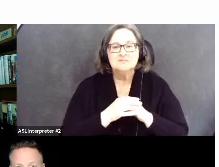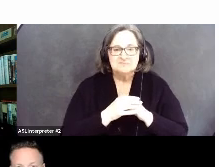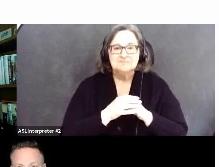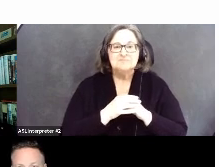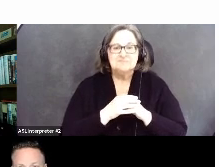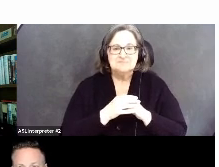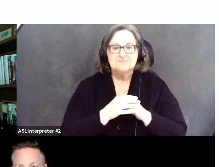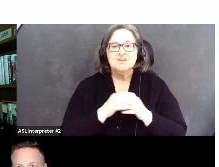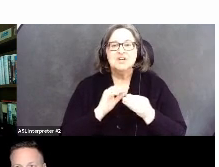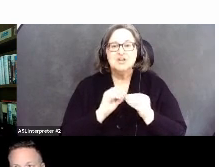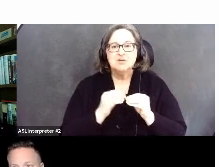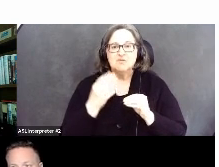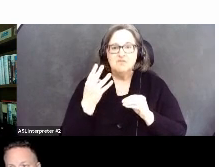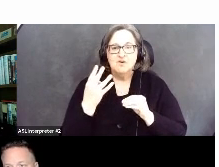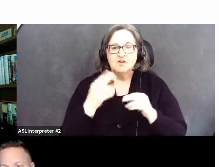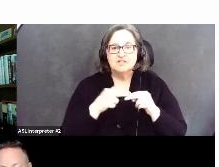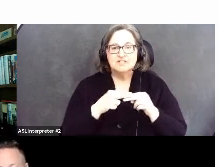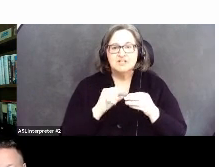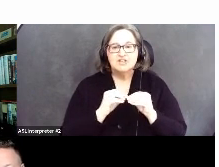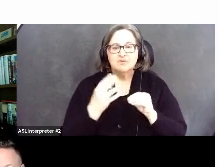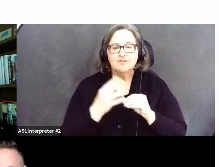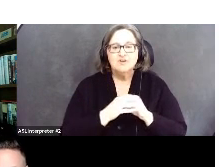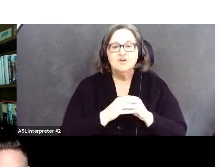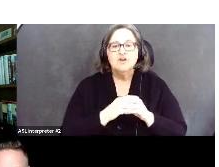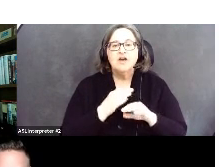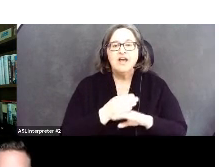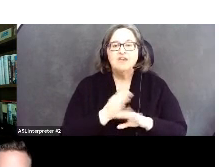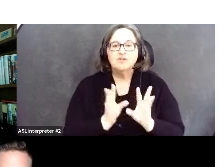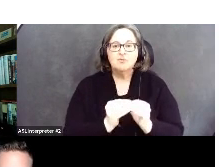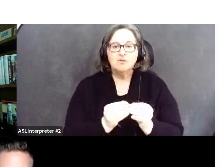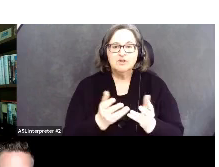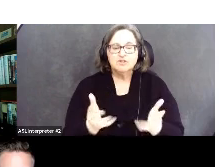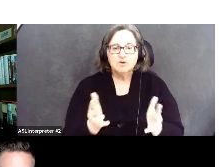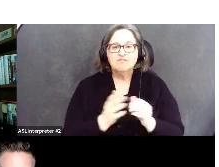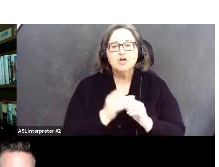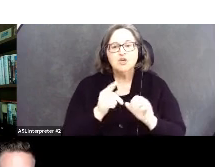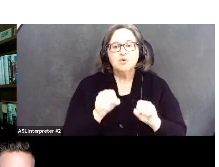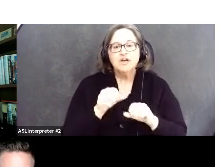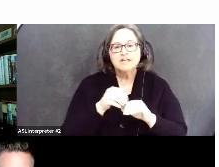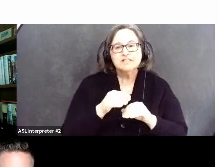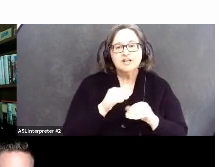Slide number four. A little bit more. So after the Webinar, you can send follow up questions and